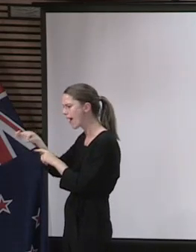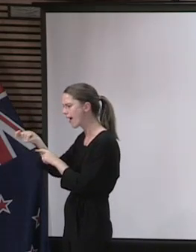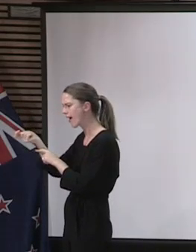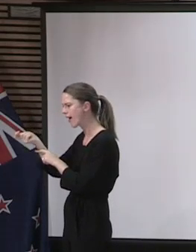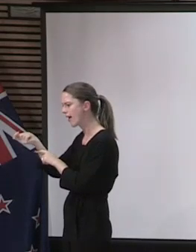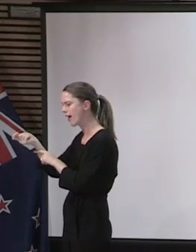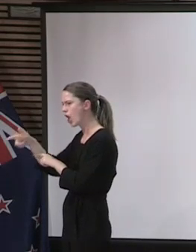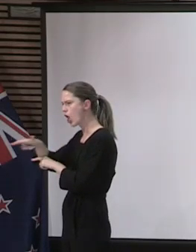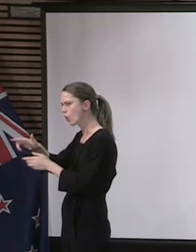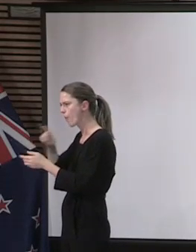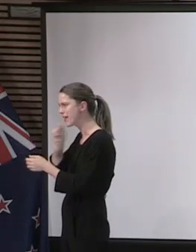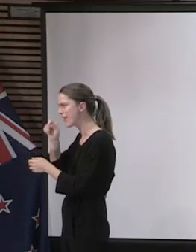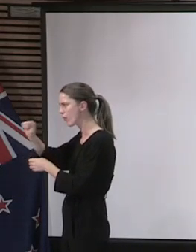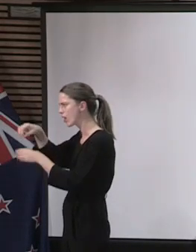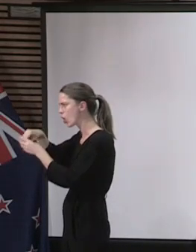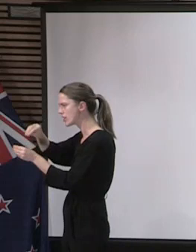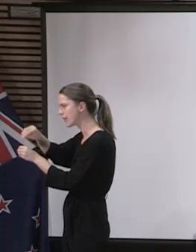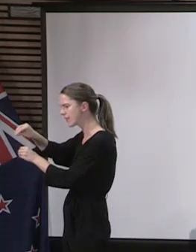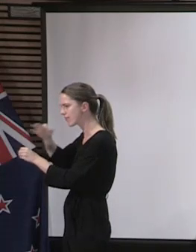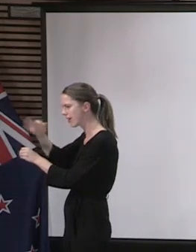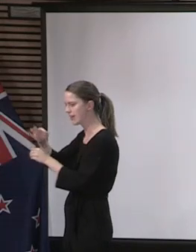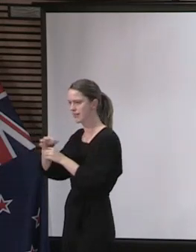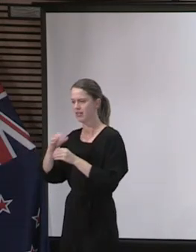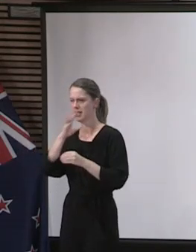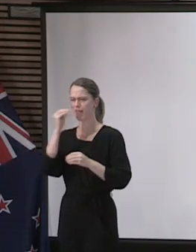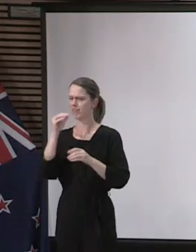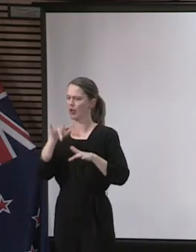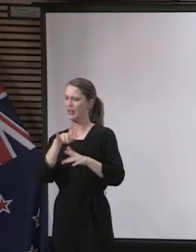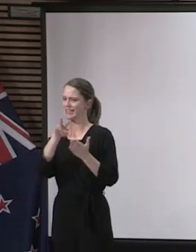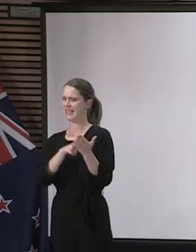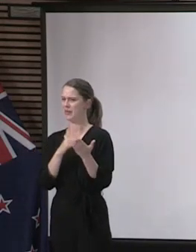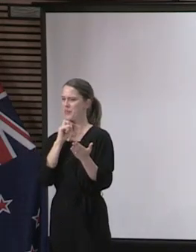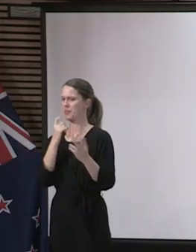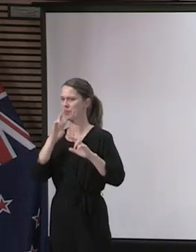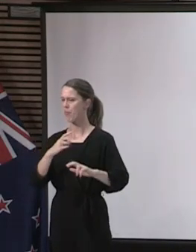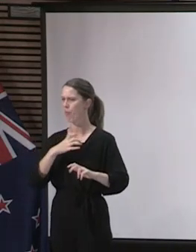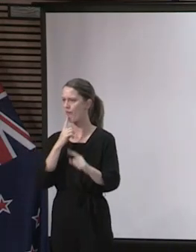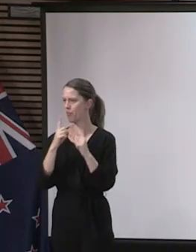Australia is forcing groups like Google to pay for their content?